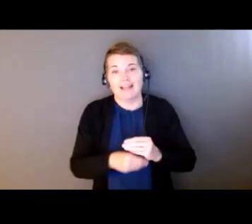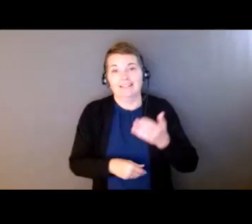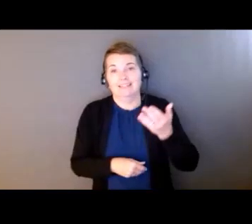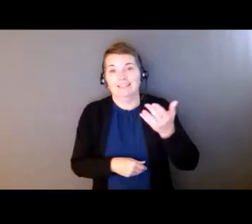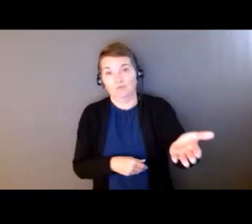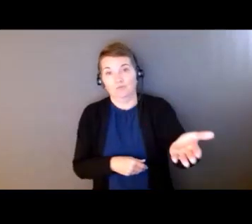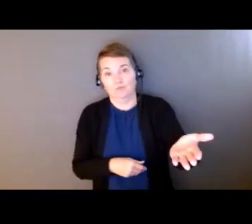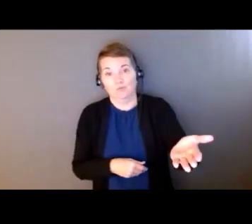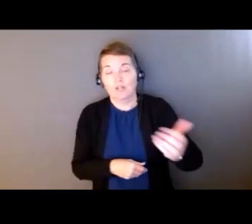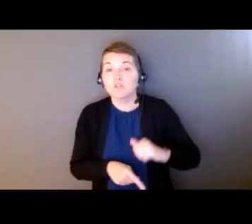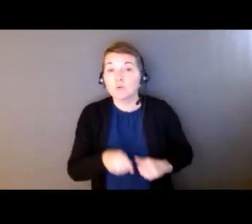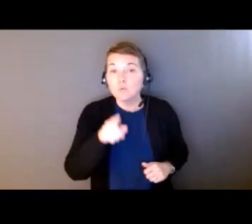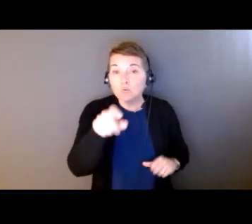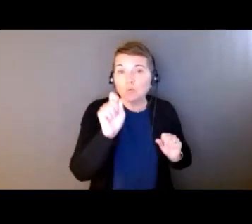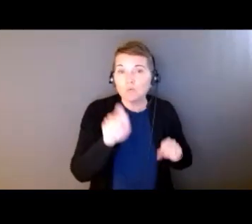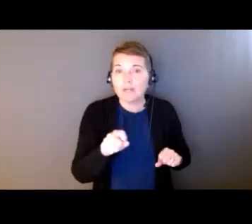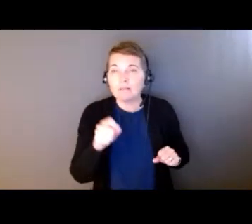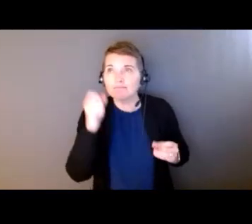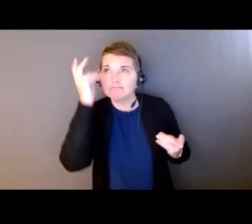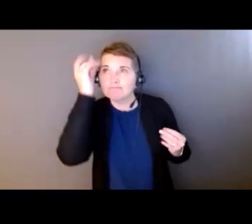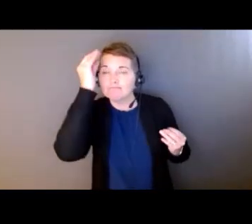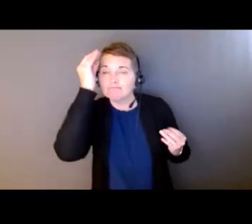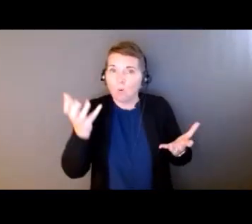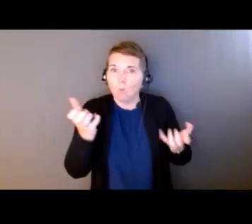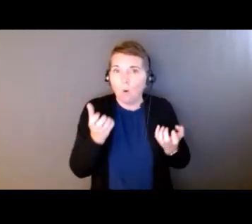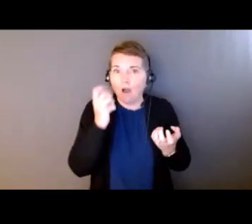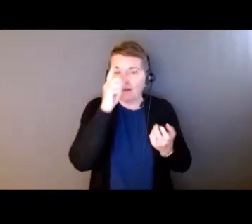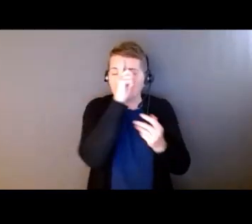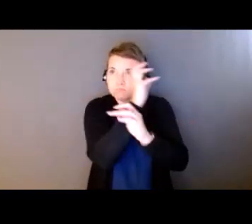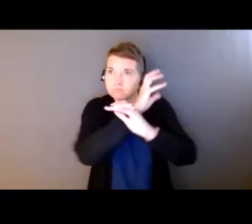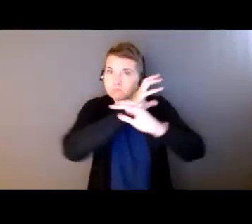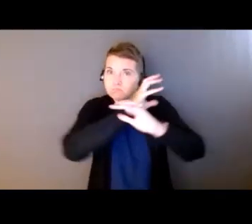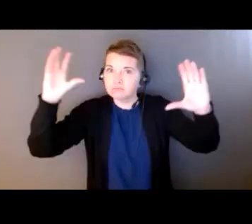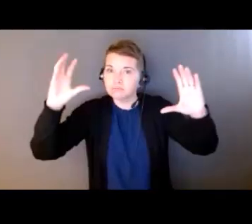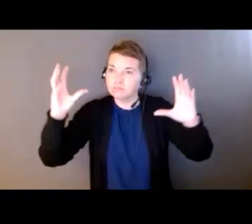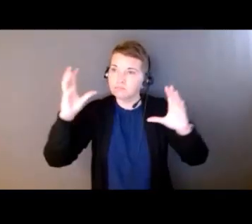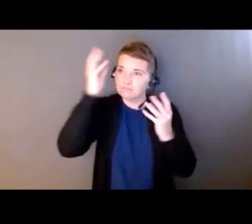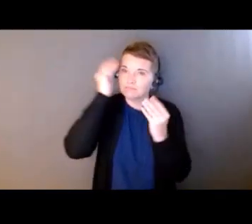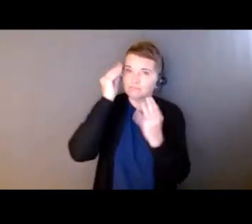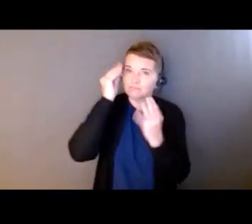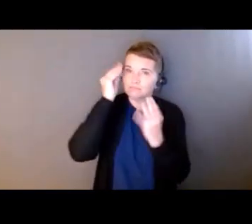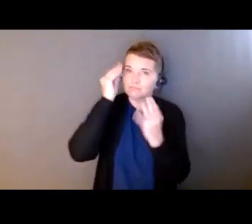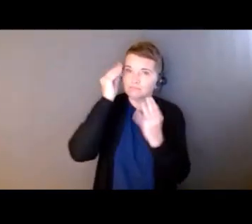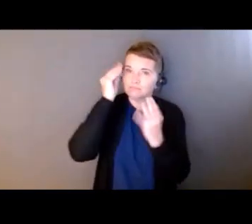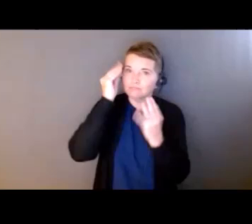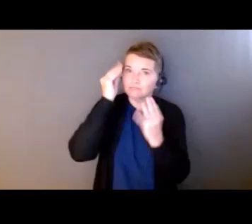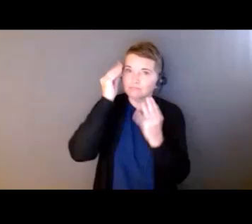additional context, whether that be regional or cultural or any specific needs